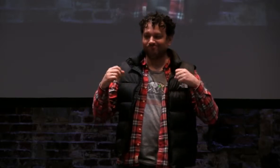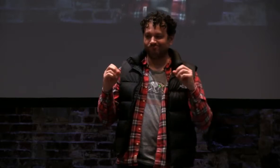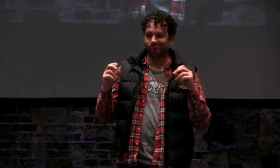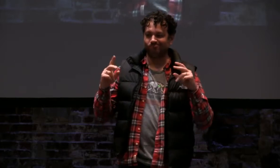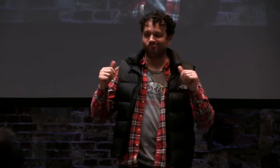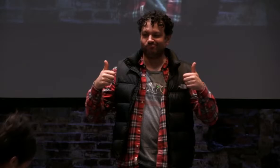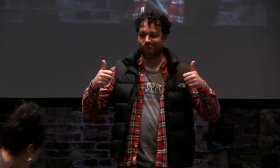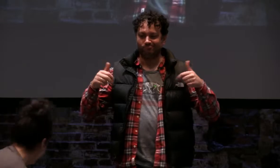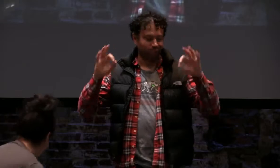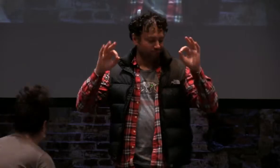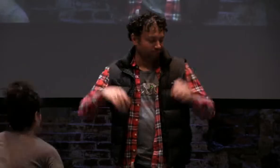Okay.